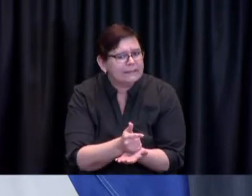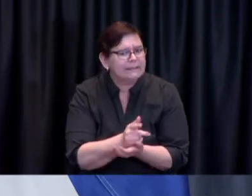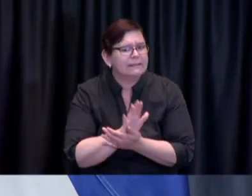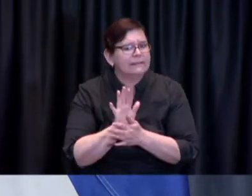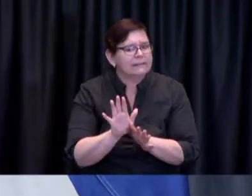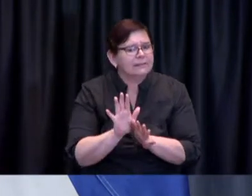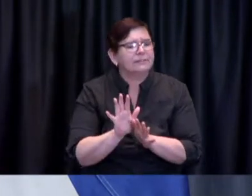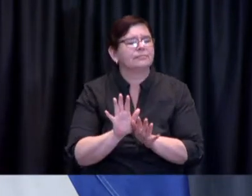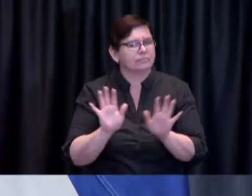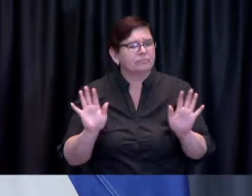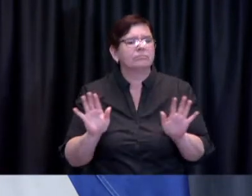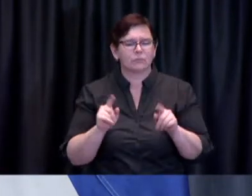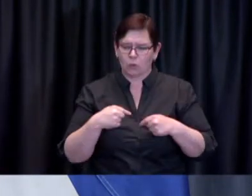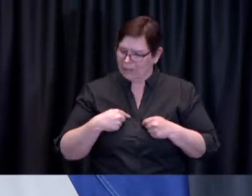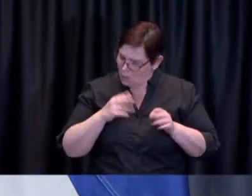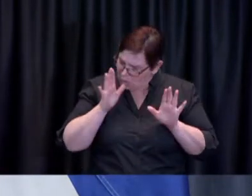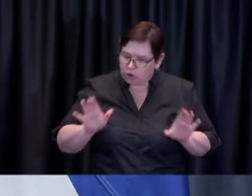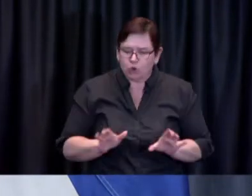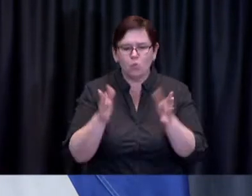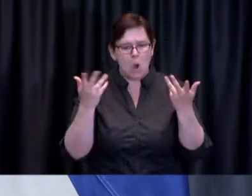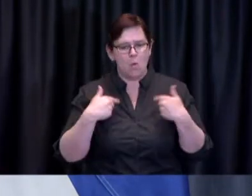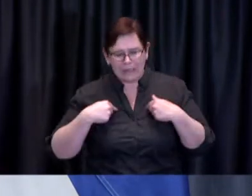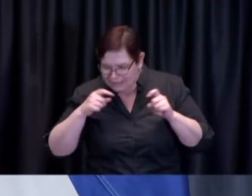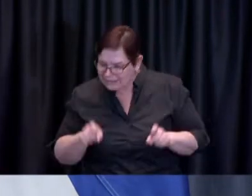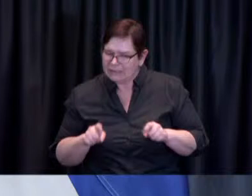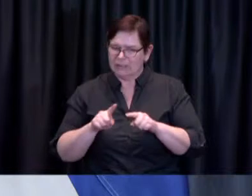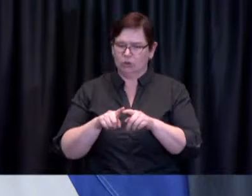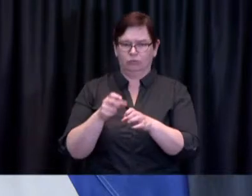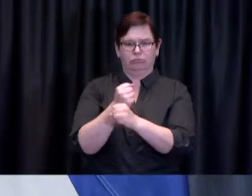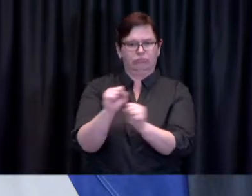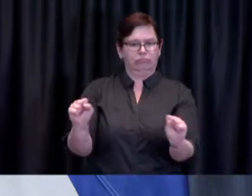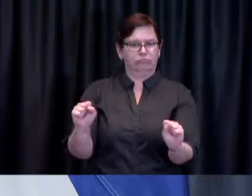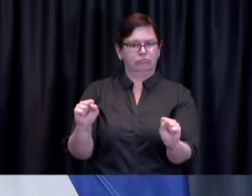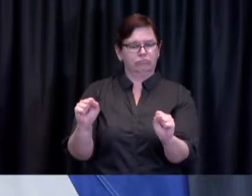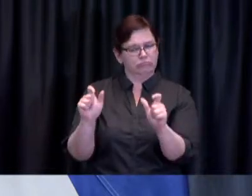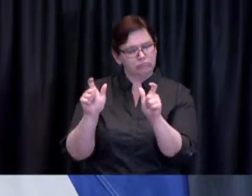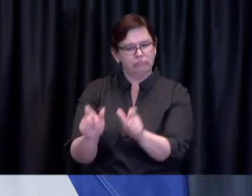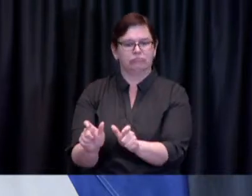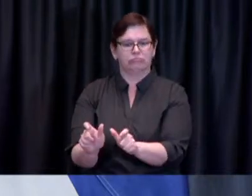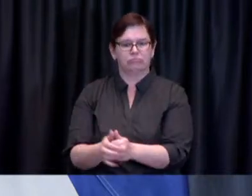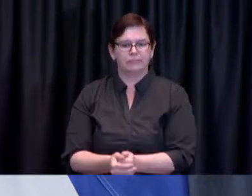and I understand the fact that no one would seek to be homeless but i will say that the encampments